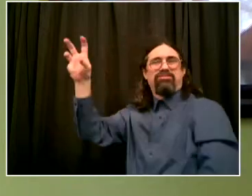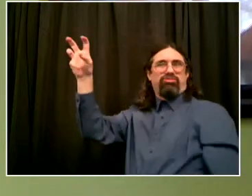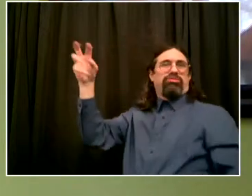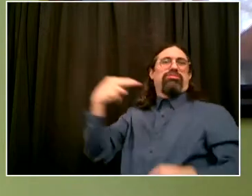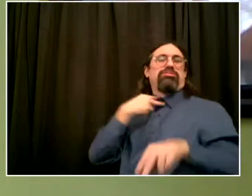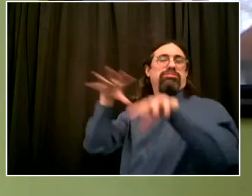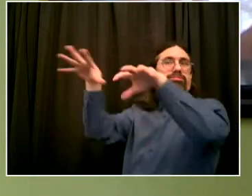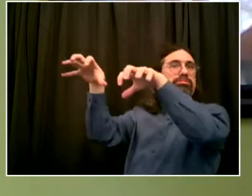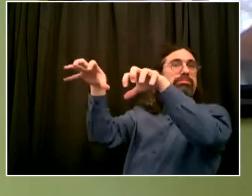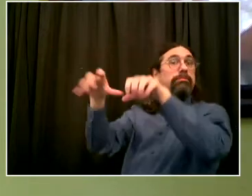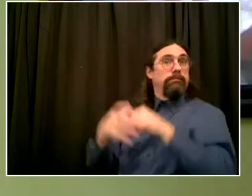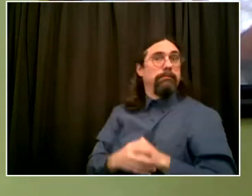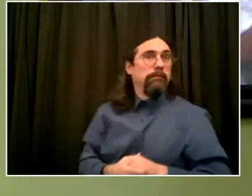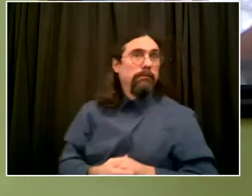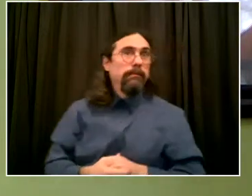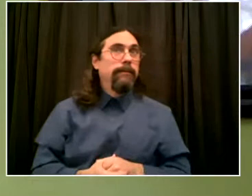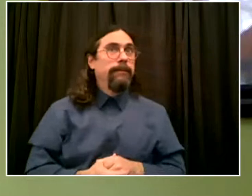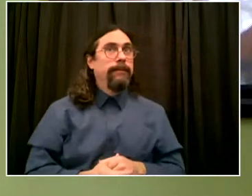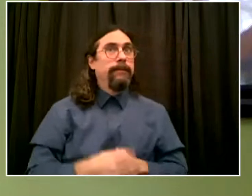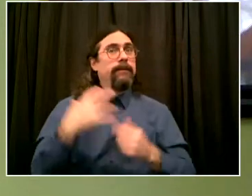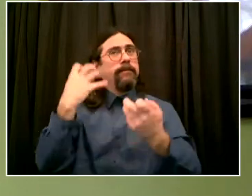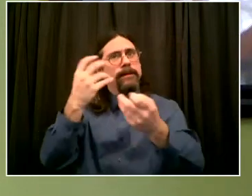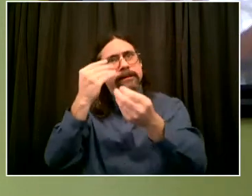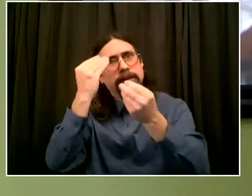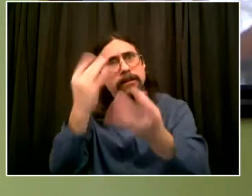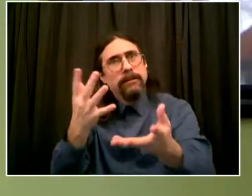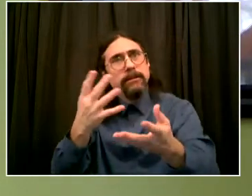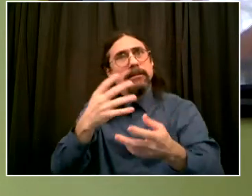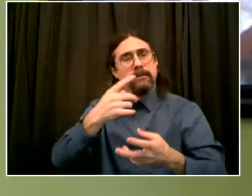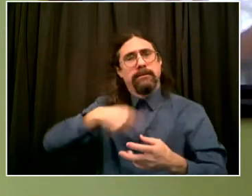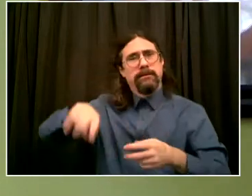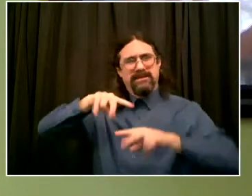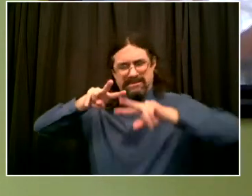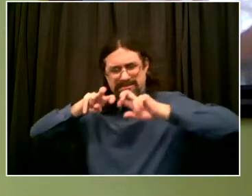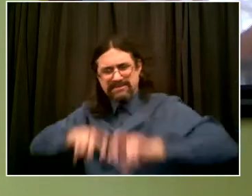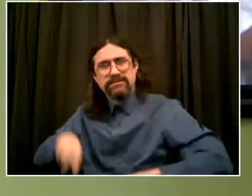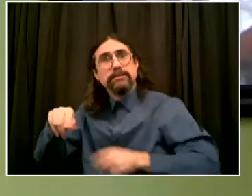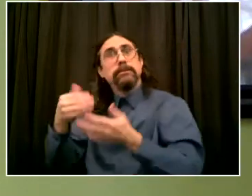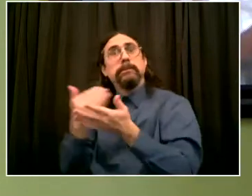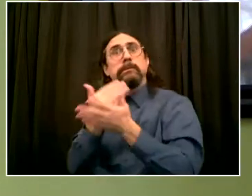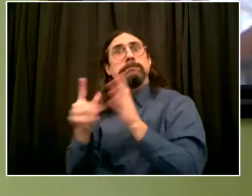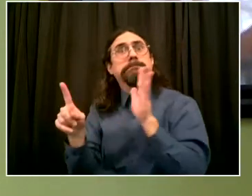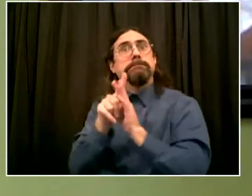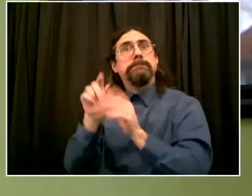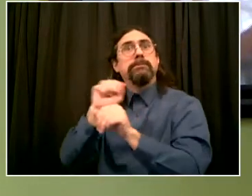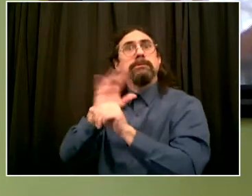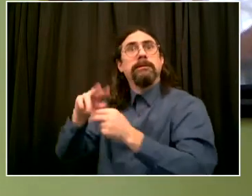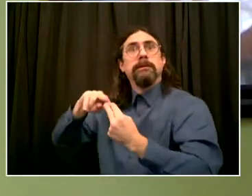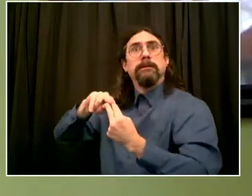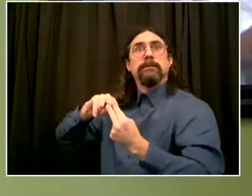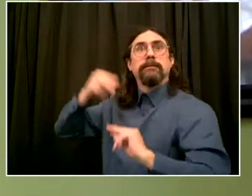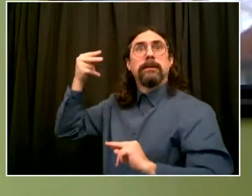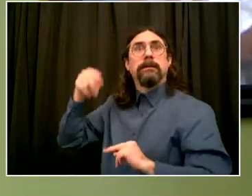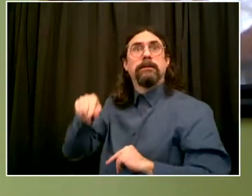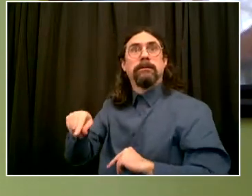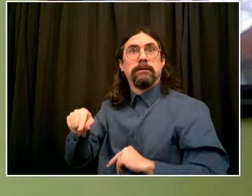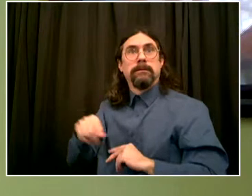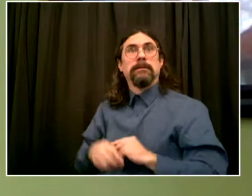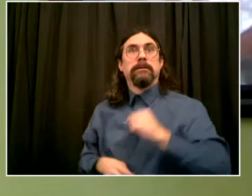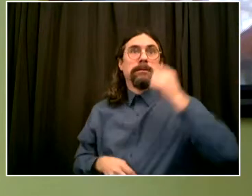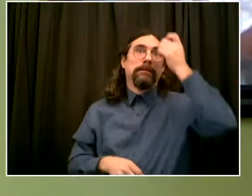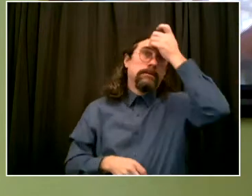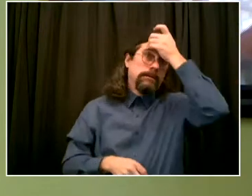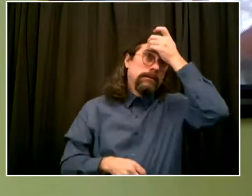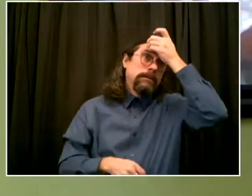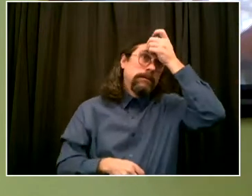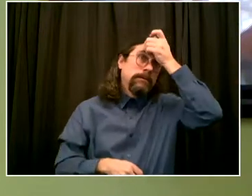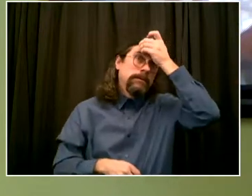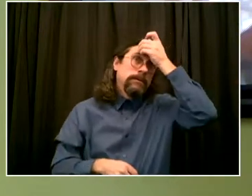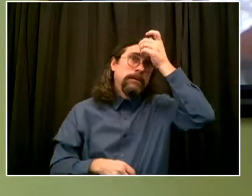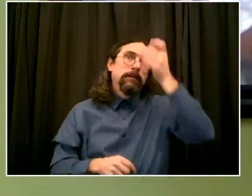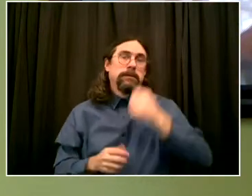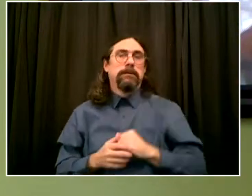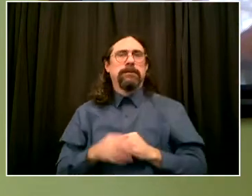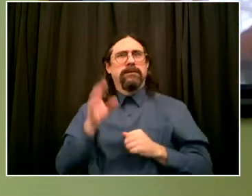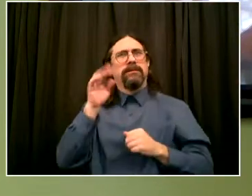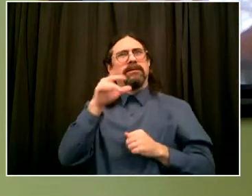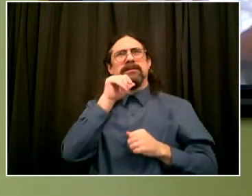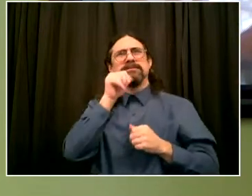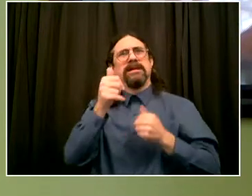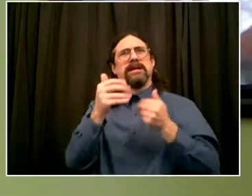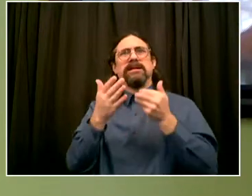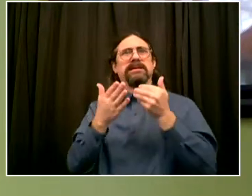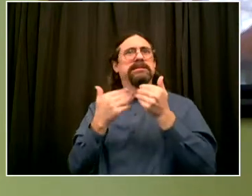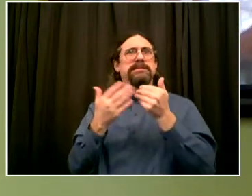AND TECHNOLOGICALL